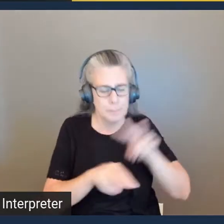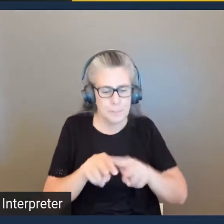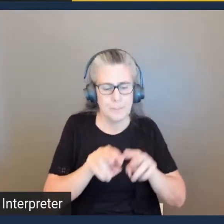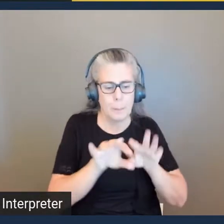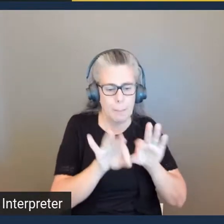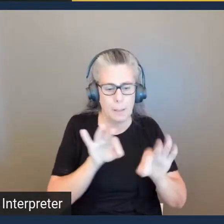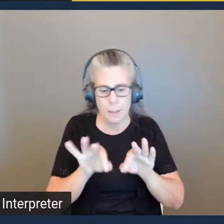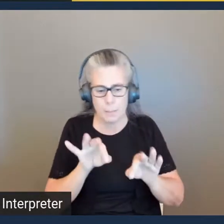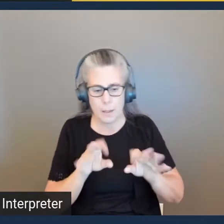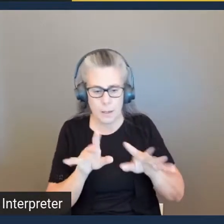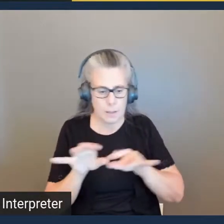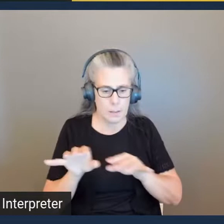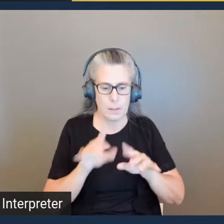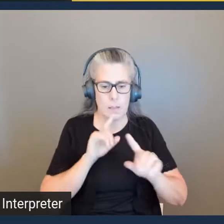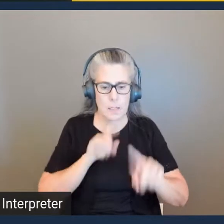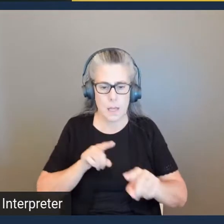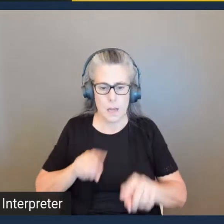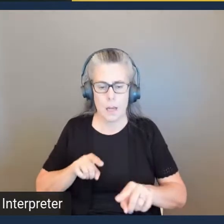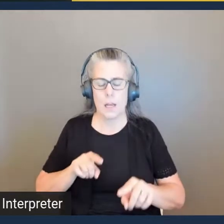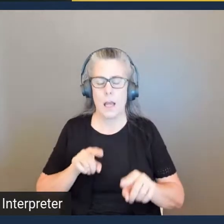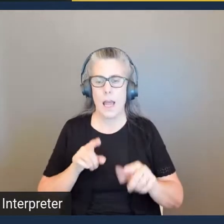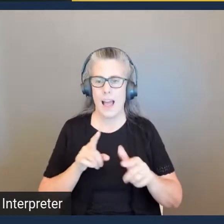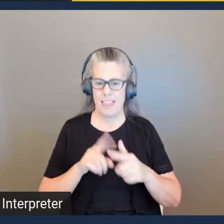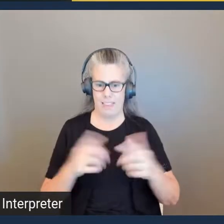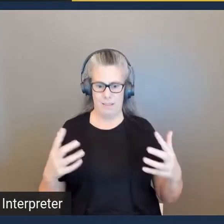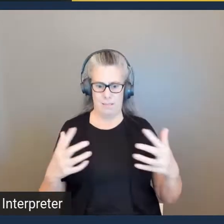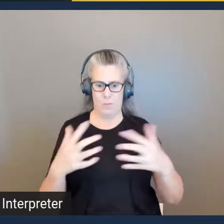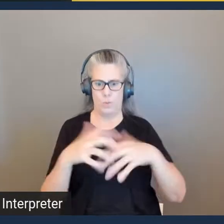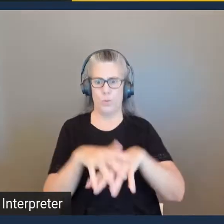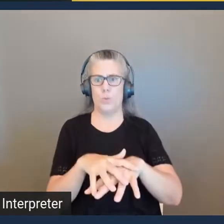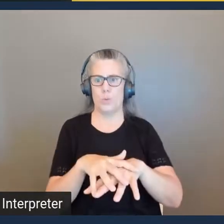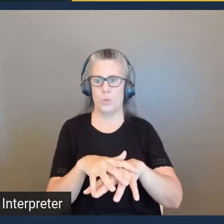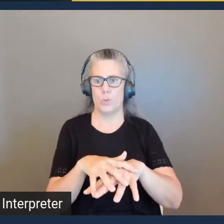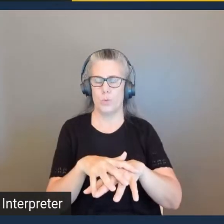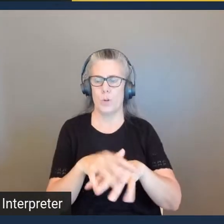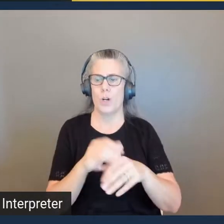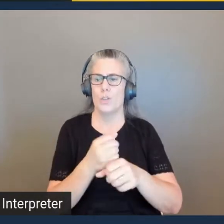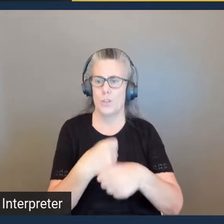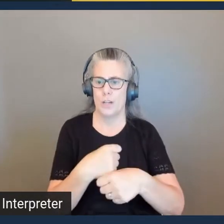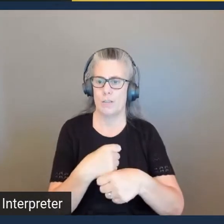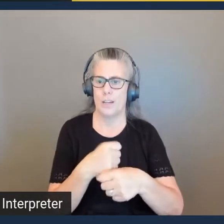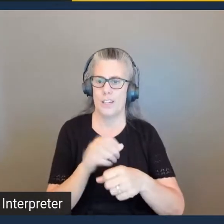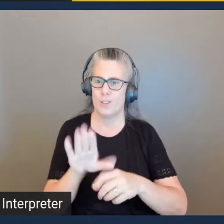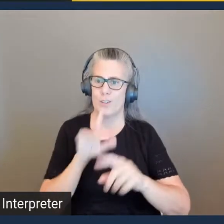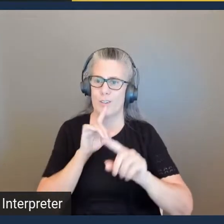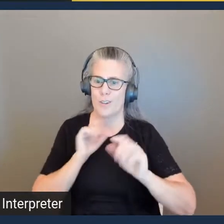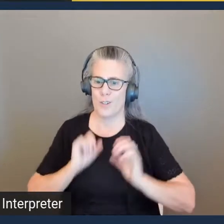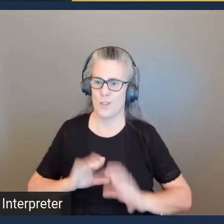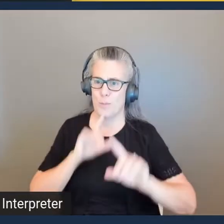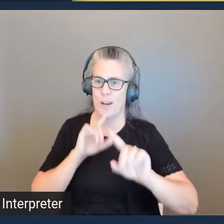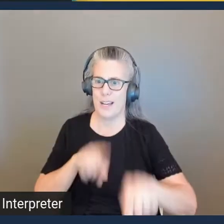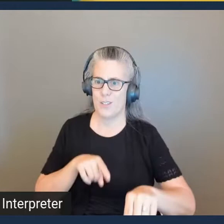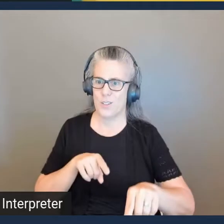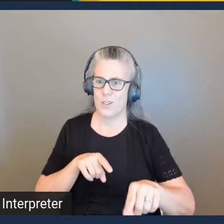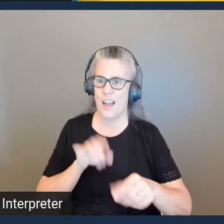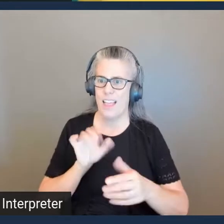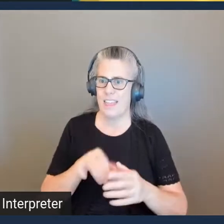And so then it generates a return. So that would be a good way to good use case for asynchronous inference. And I wouldn't even have to until like the next day